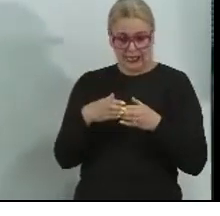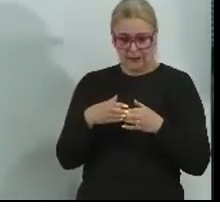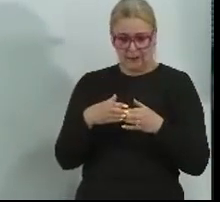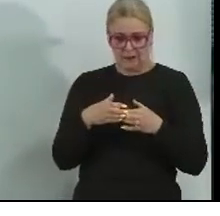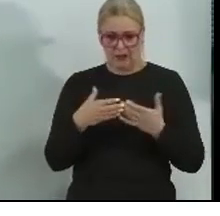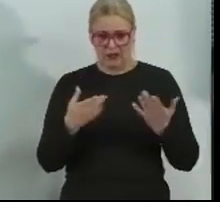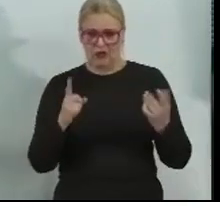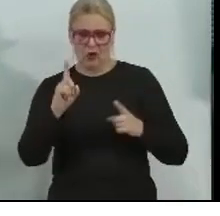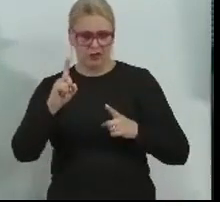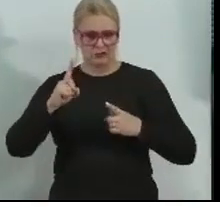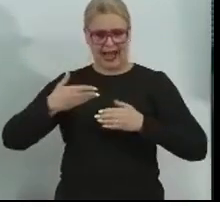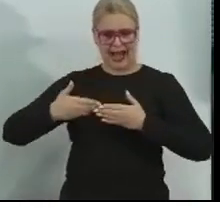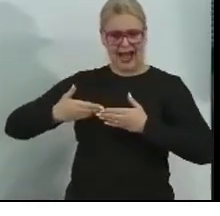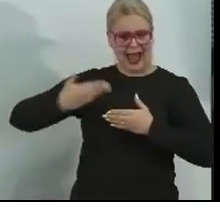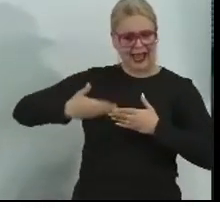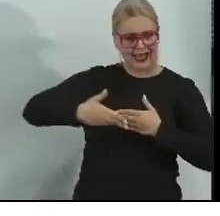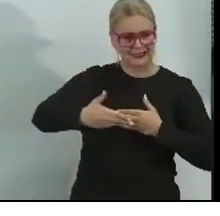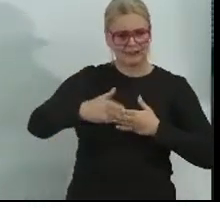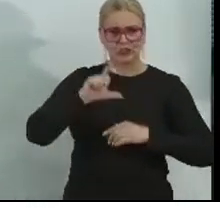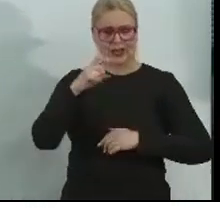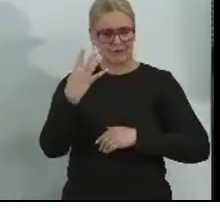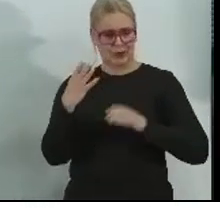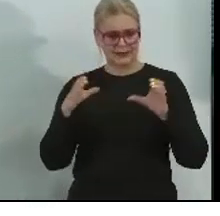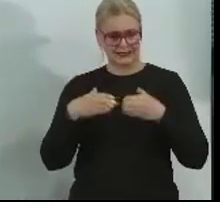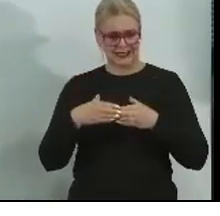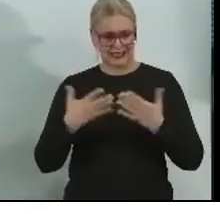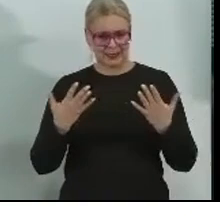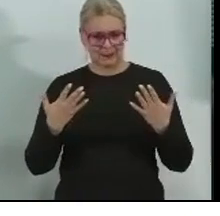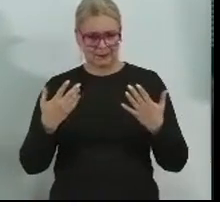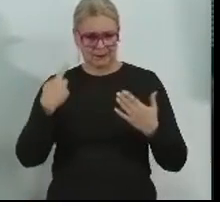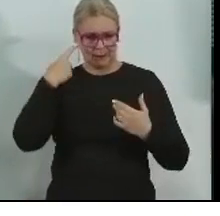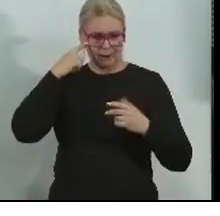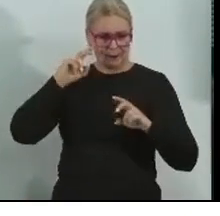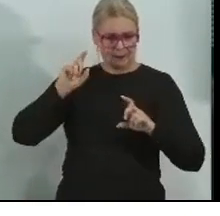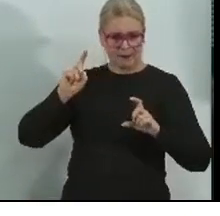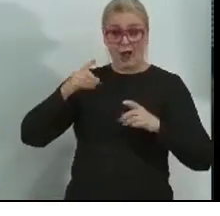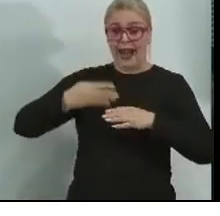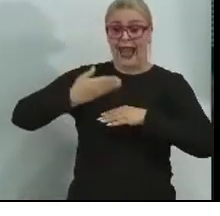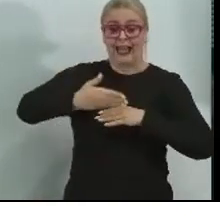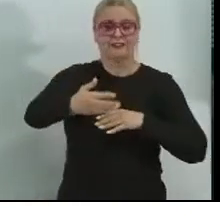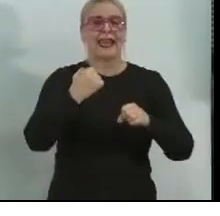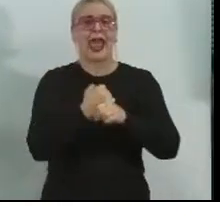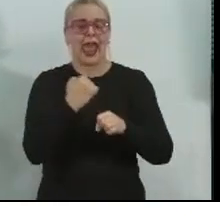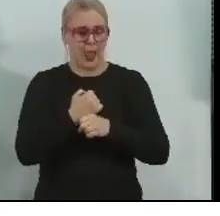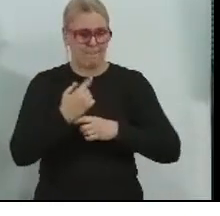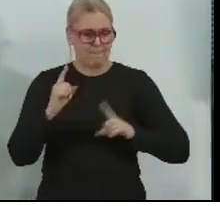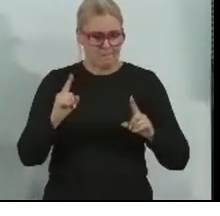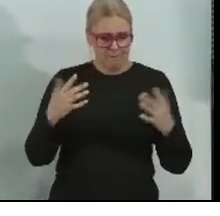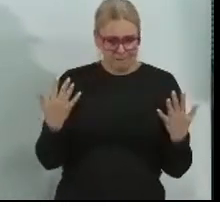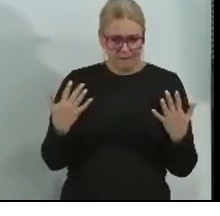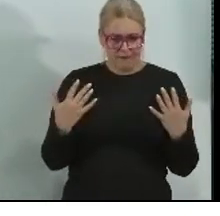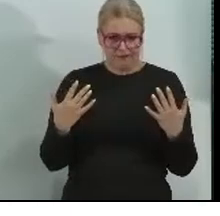but that shouldn't be Channel 4's only sort of big venture into disability and it isn't. We know they're doing great work all day every day.